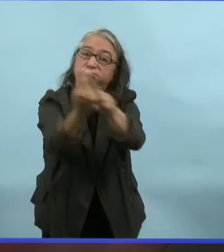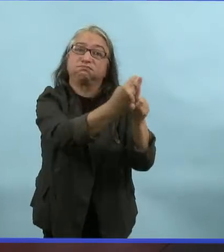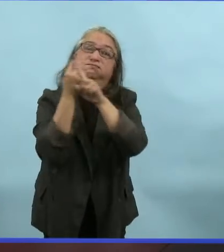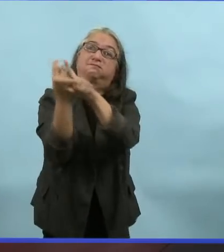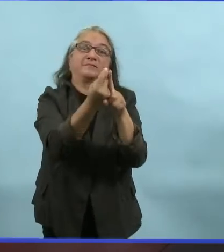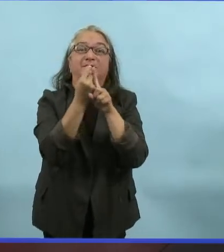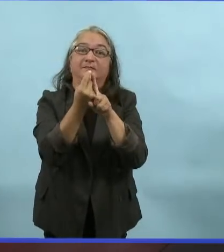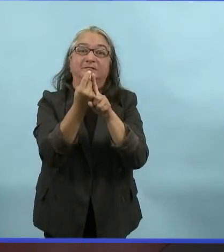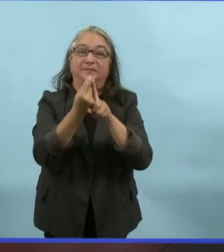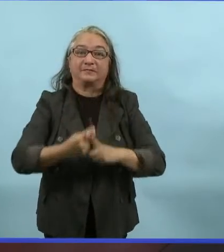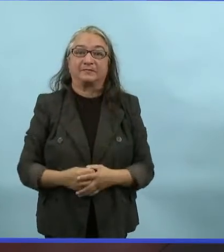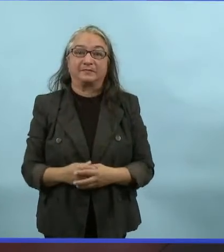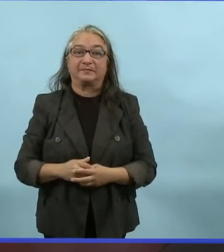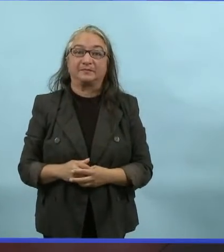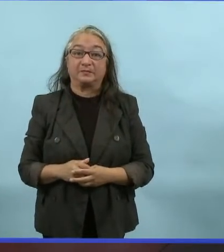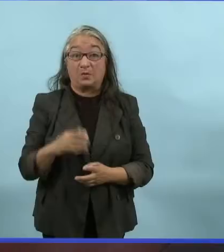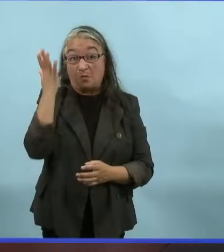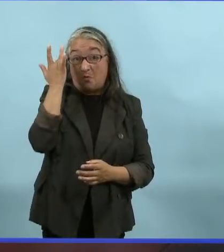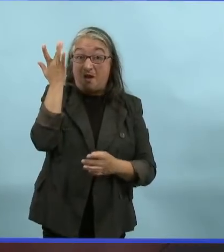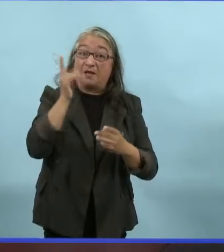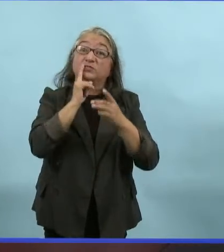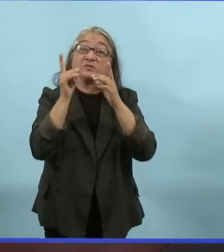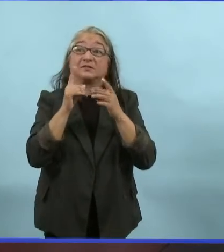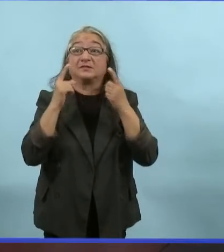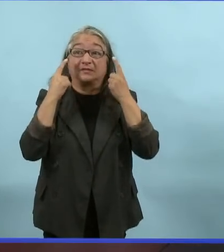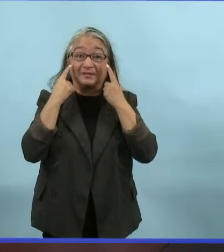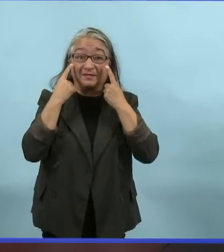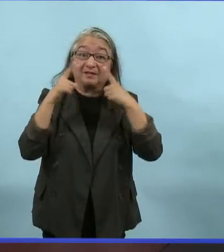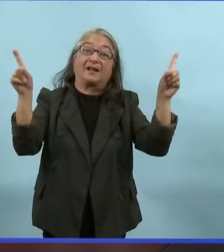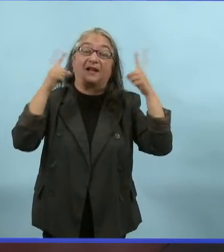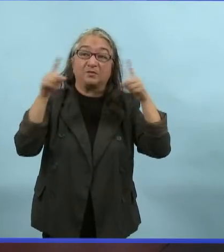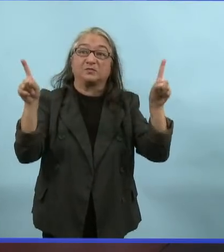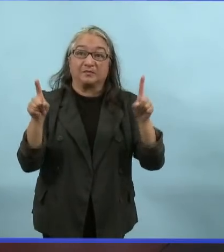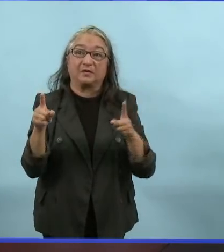we show this and i think we're going to keep showing it and keep showing it until